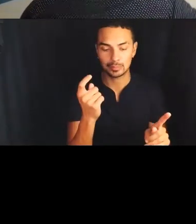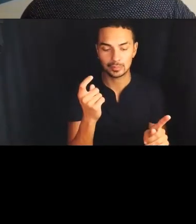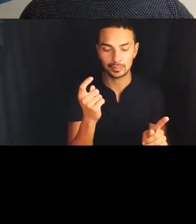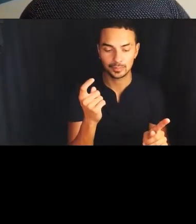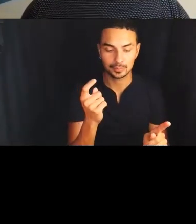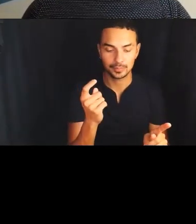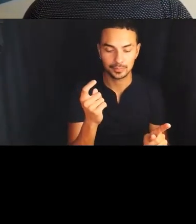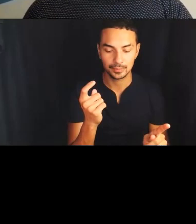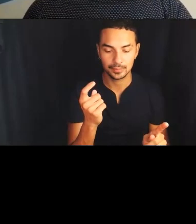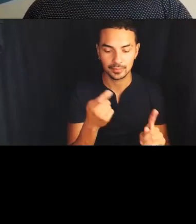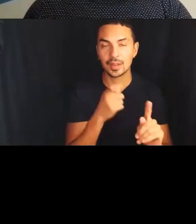from folks there.